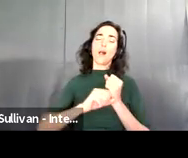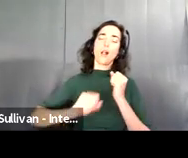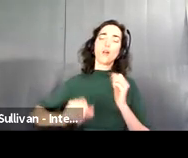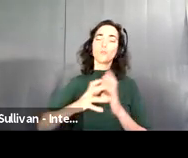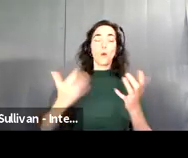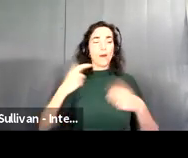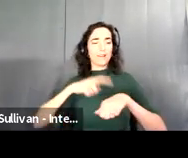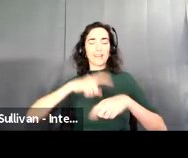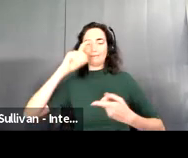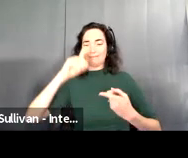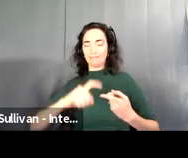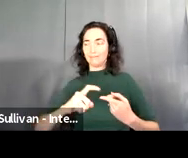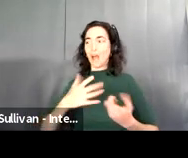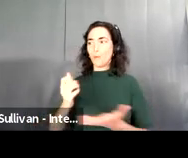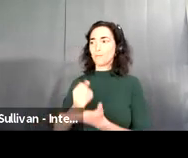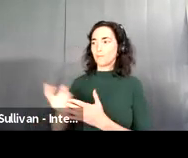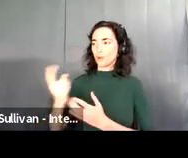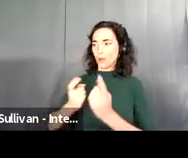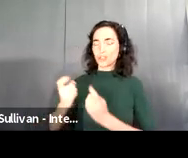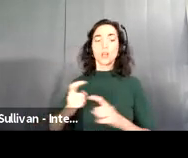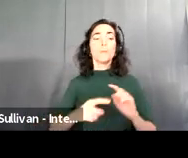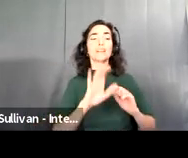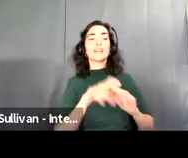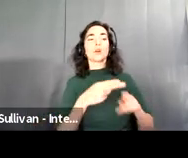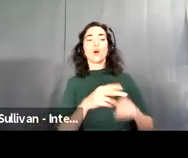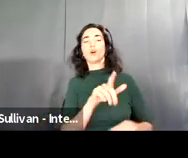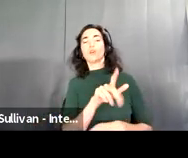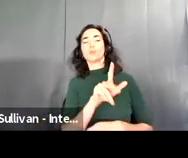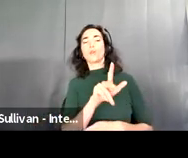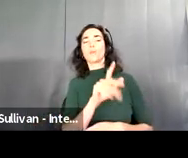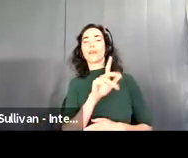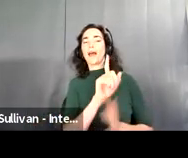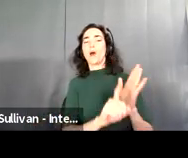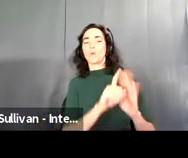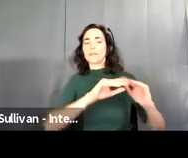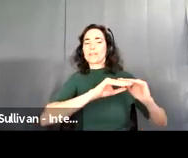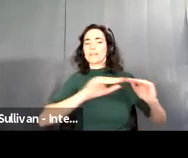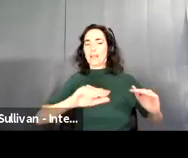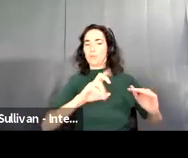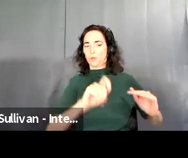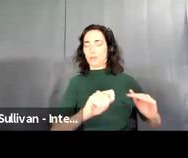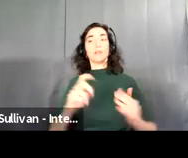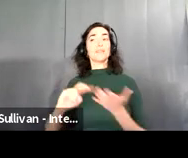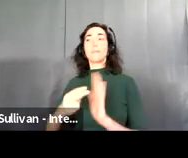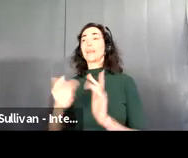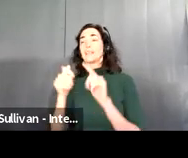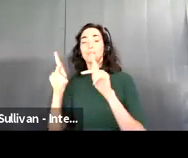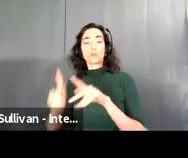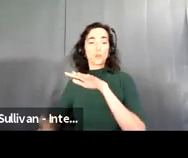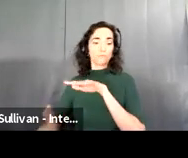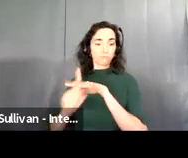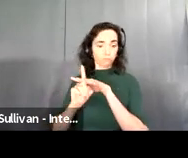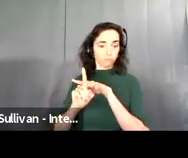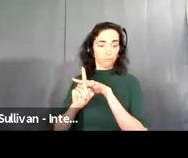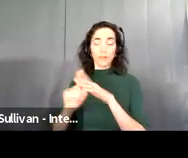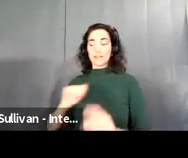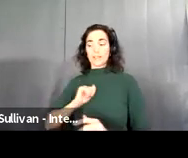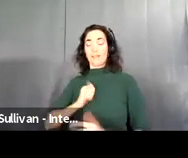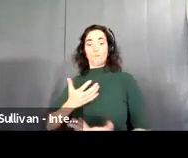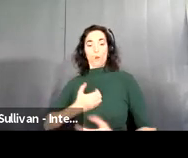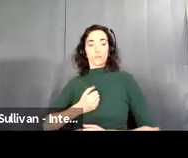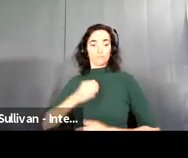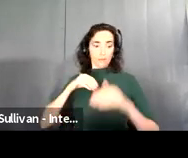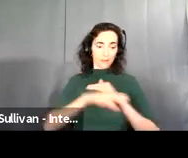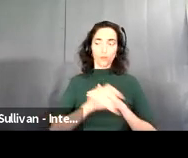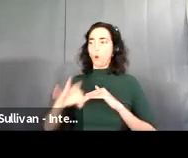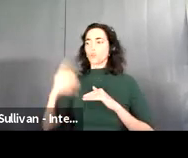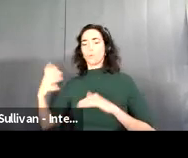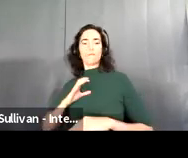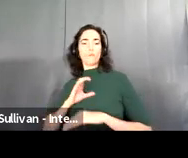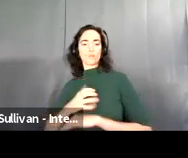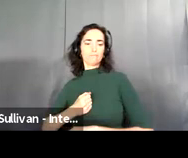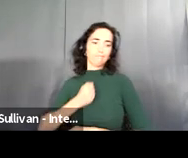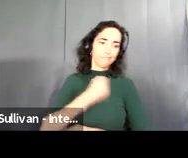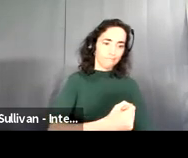So yeah, so this is our 23 hours stabilization unit so this is our entry point for any individual that come in, in our facility, either voluntary or involuntary, they will start on this unit.